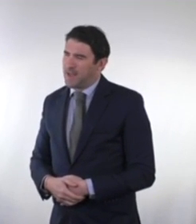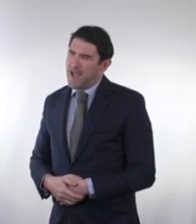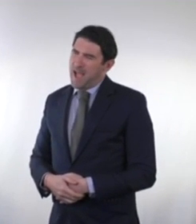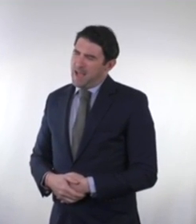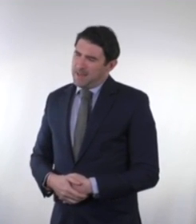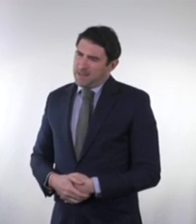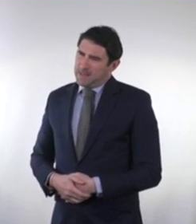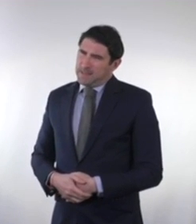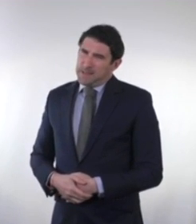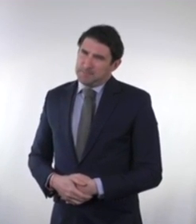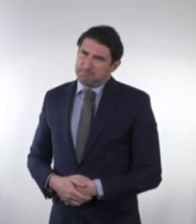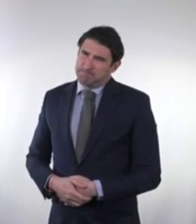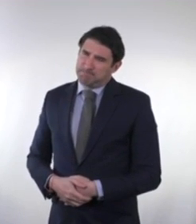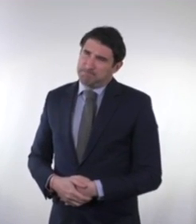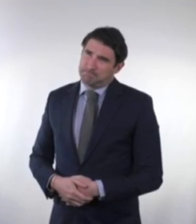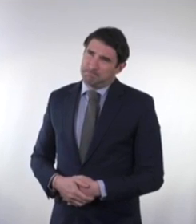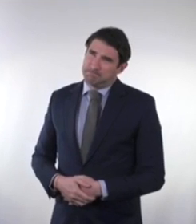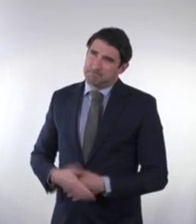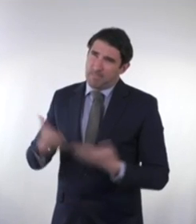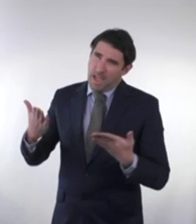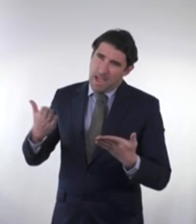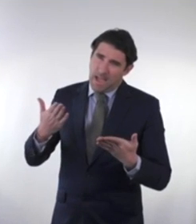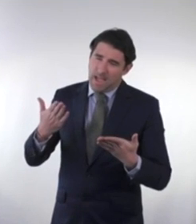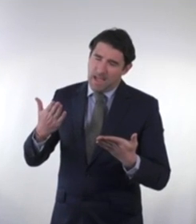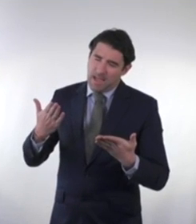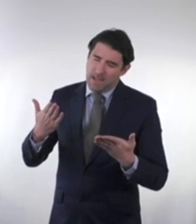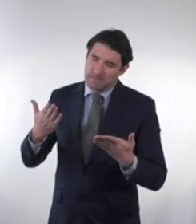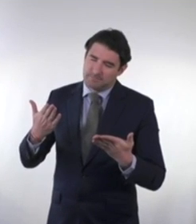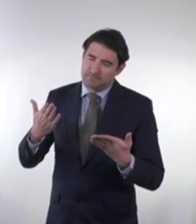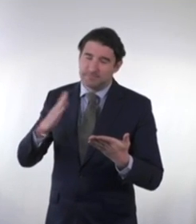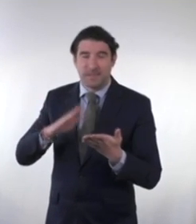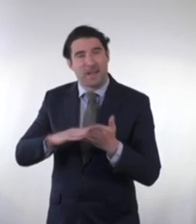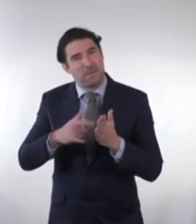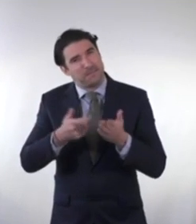are successful in that election in securing a majority of seats in the Scottish Parliament,